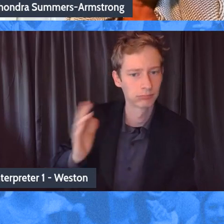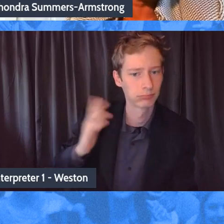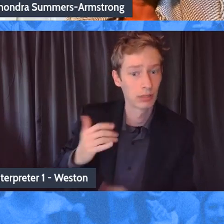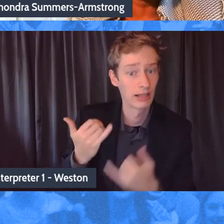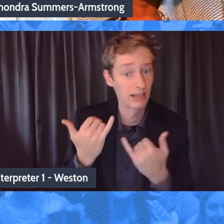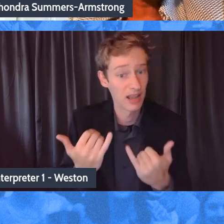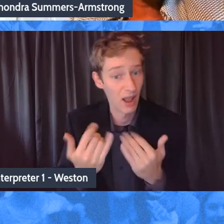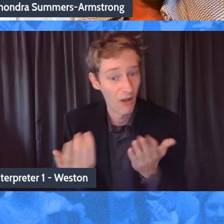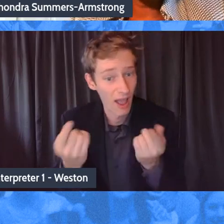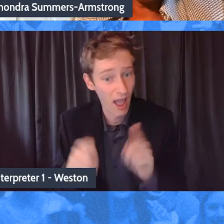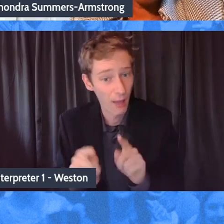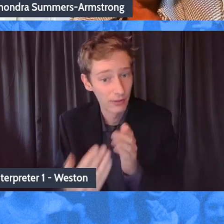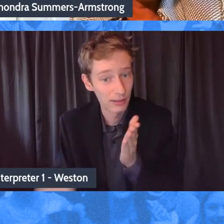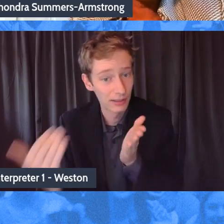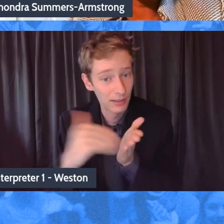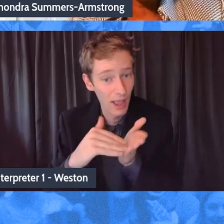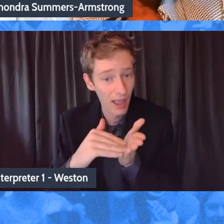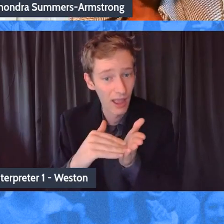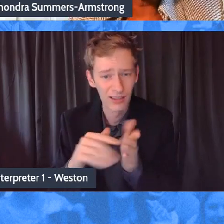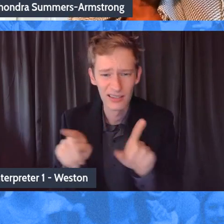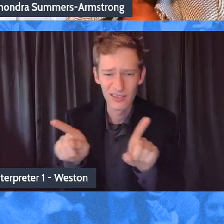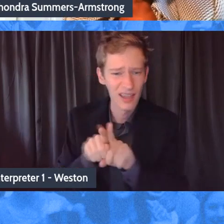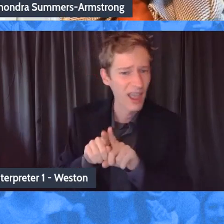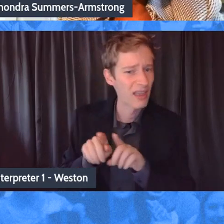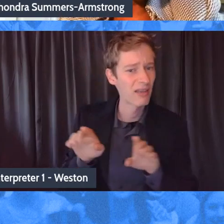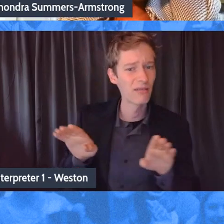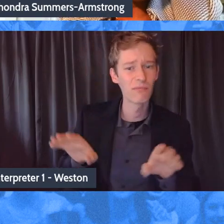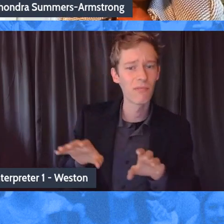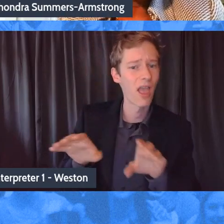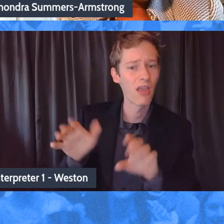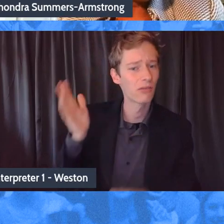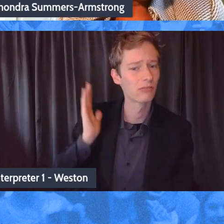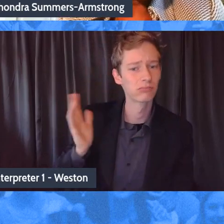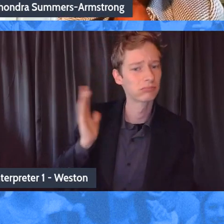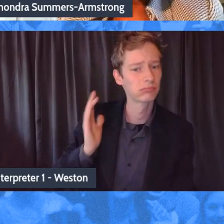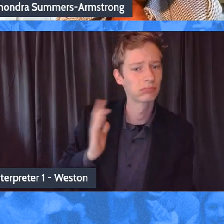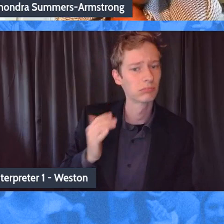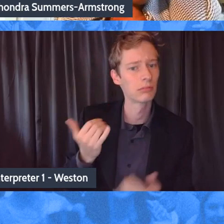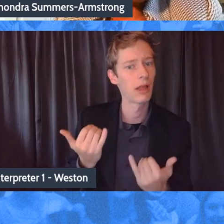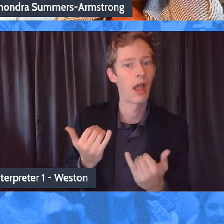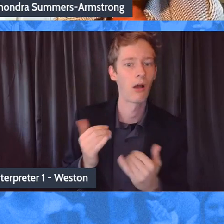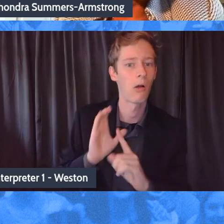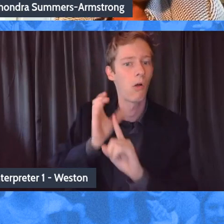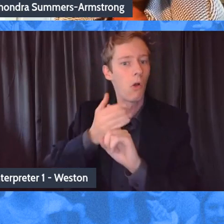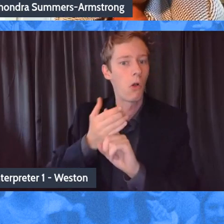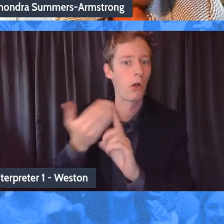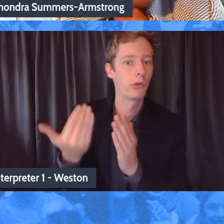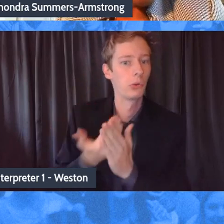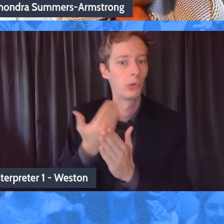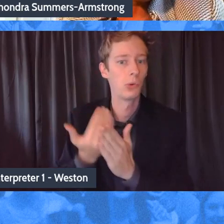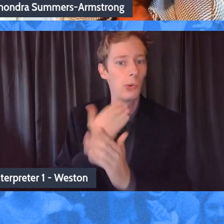of behavior, dress in a different color dress, but it's the same foolishness,